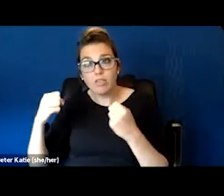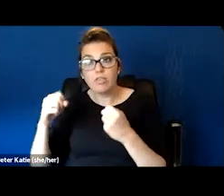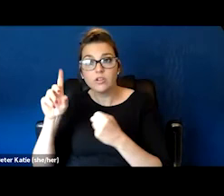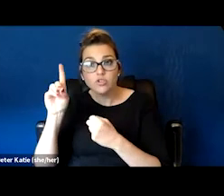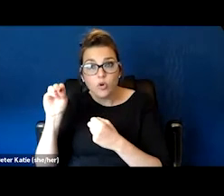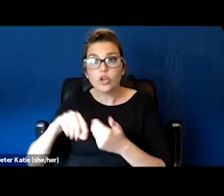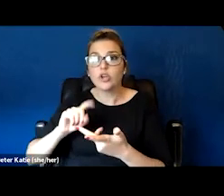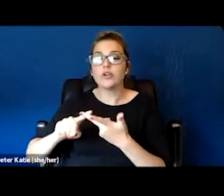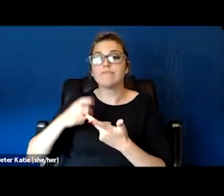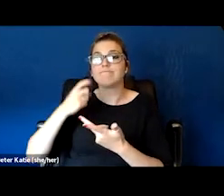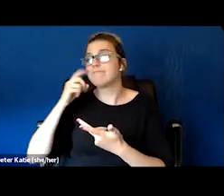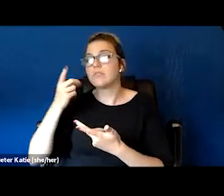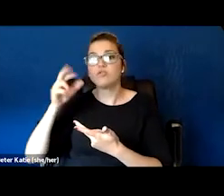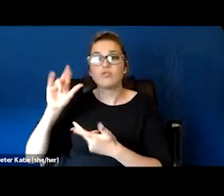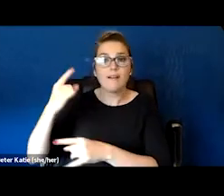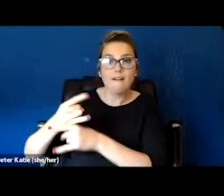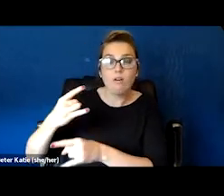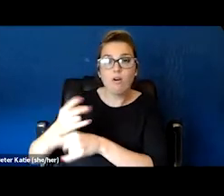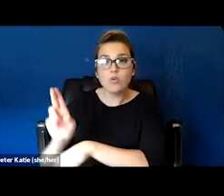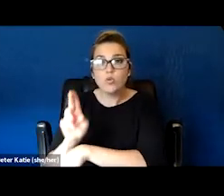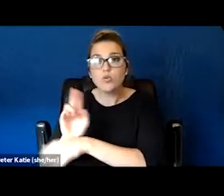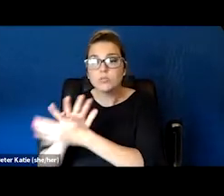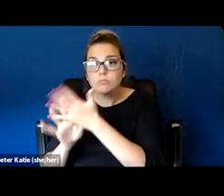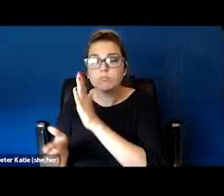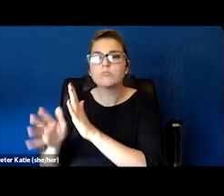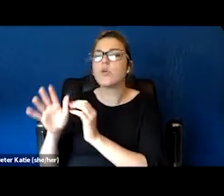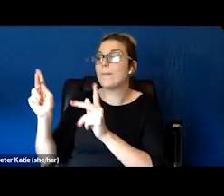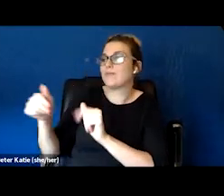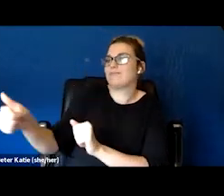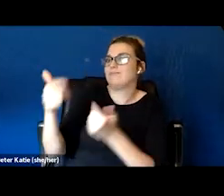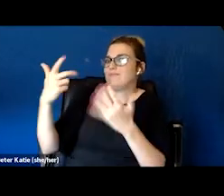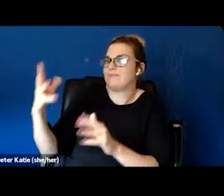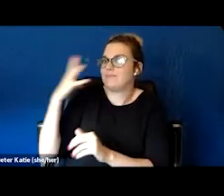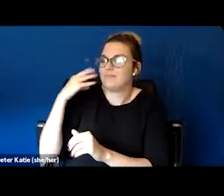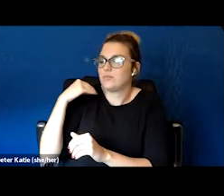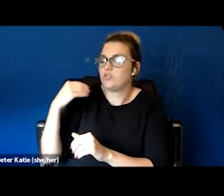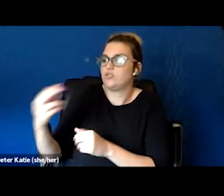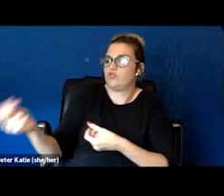So we do try to hire people who have that lived experience. So when they're going out in the field and meeting people,